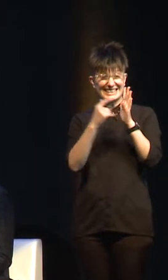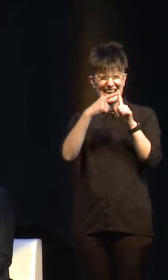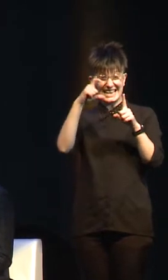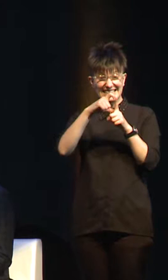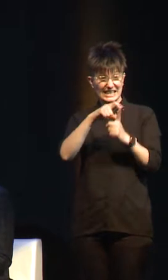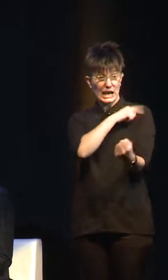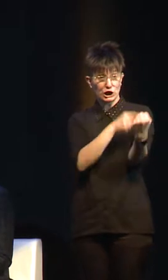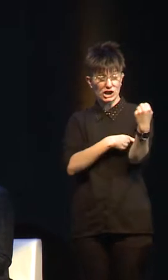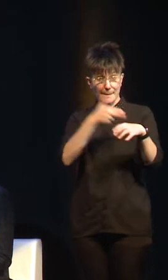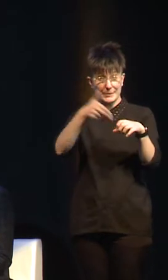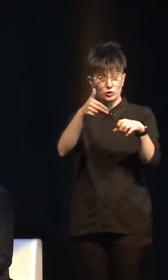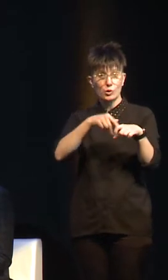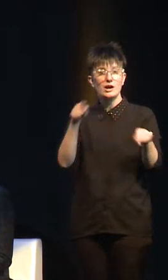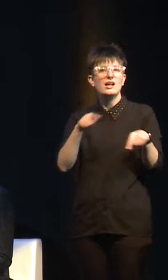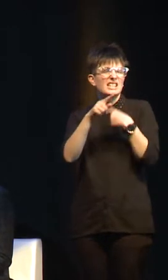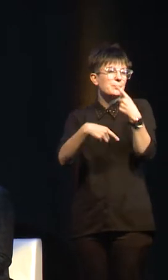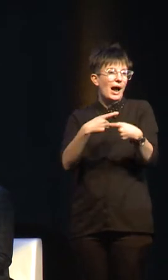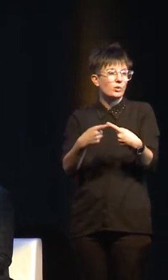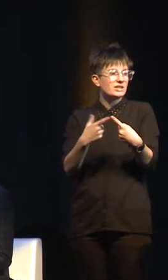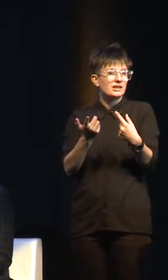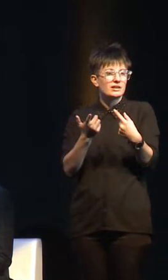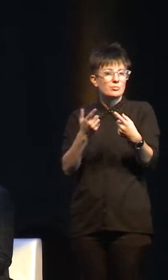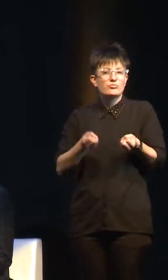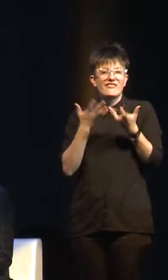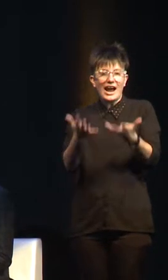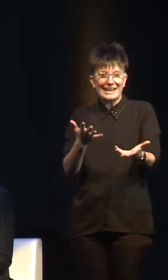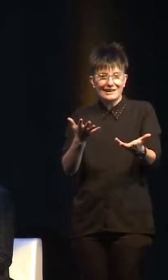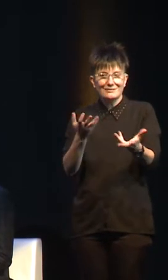be hydrocarbons today, it could be something else tomorrow. But we have a choice right.